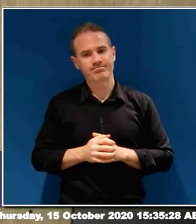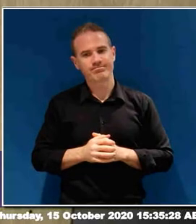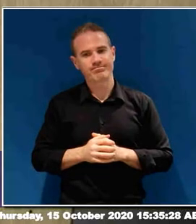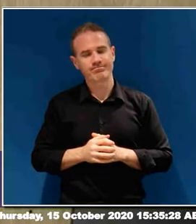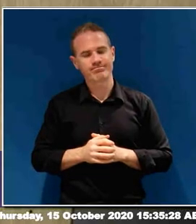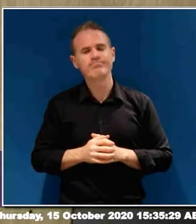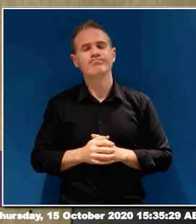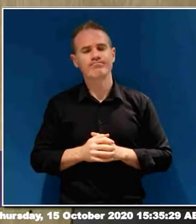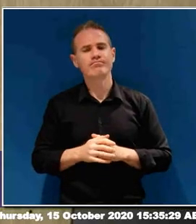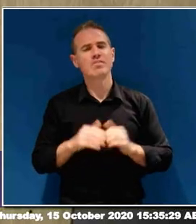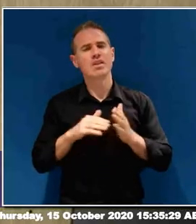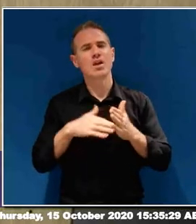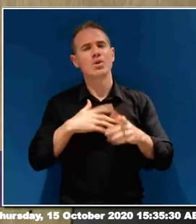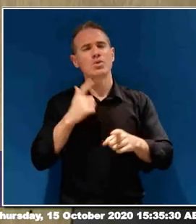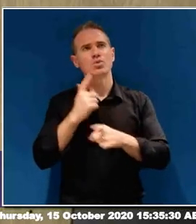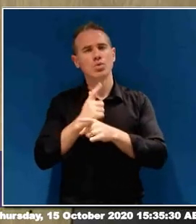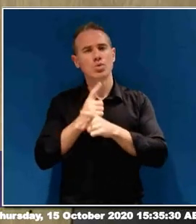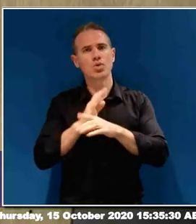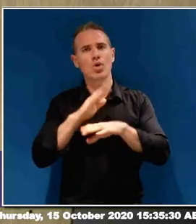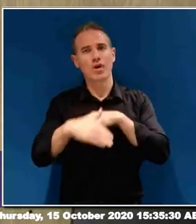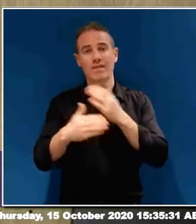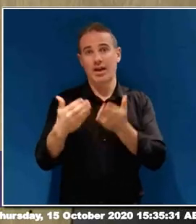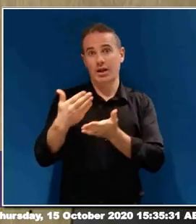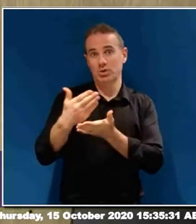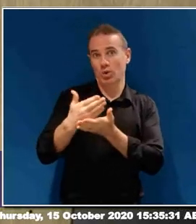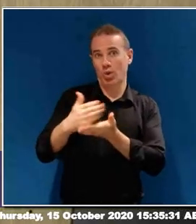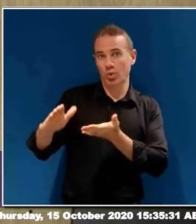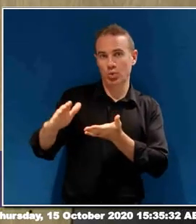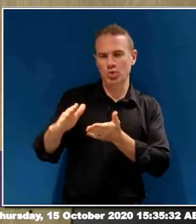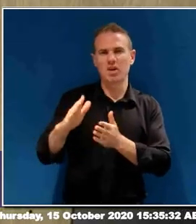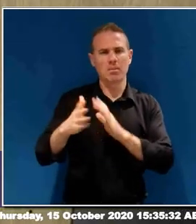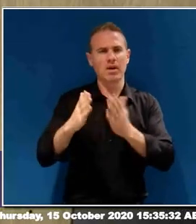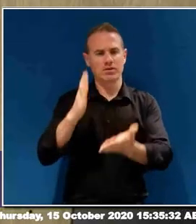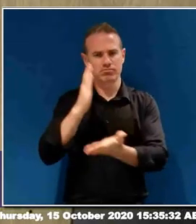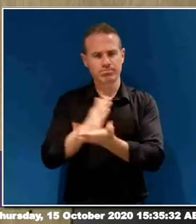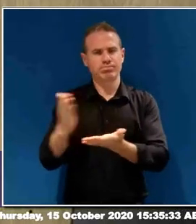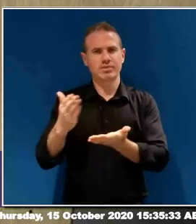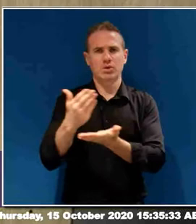Queensland we tend to call that - sorry, in Queensland we call it "exclusion",